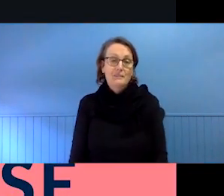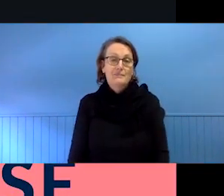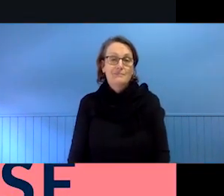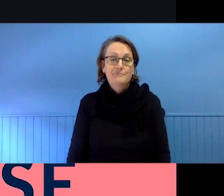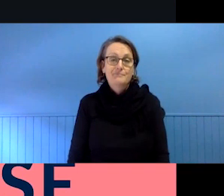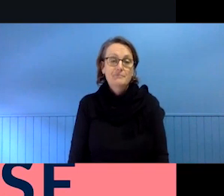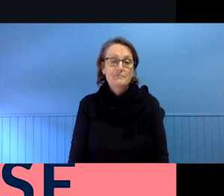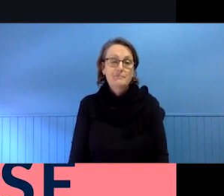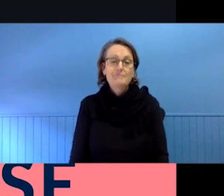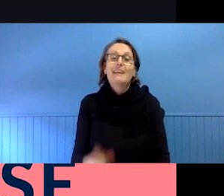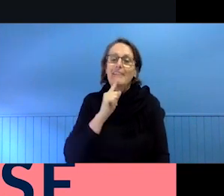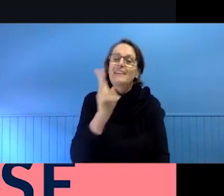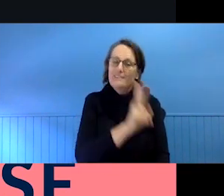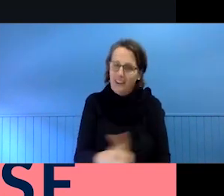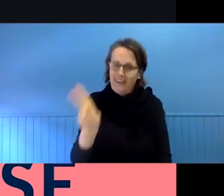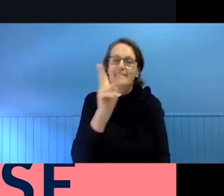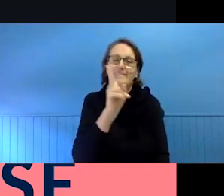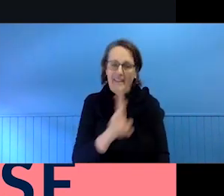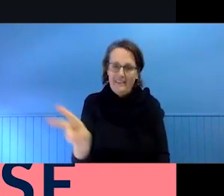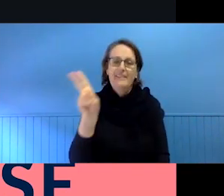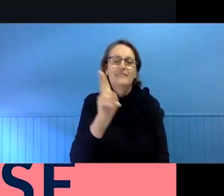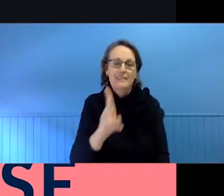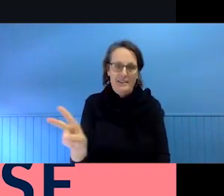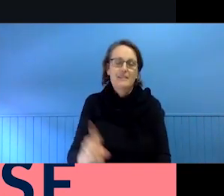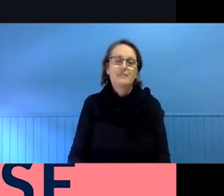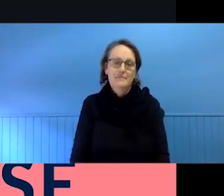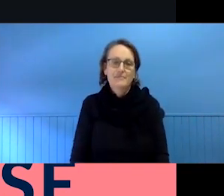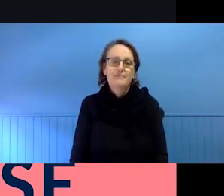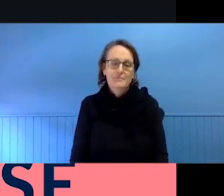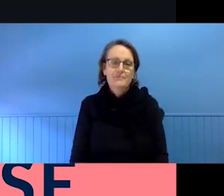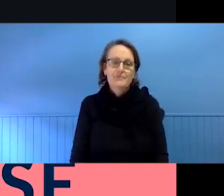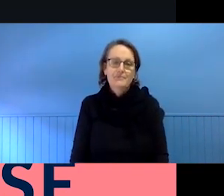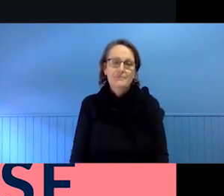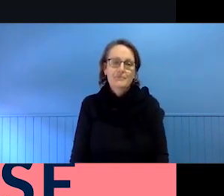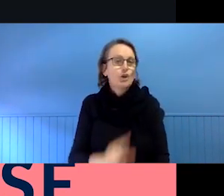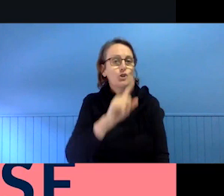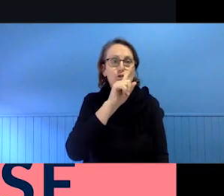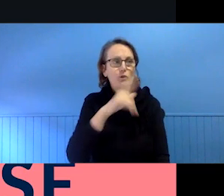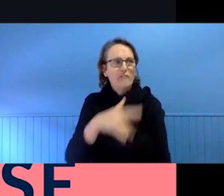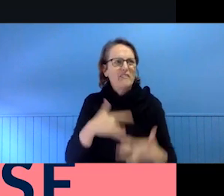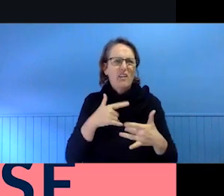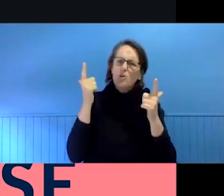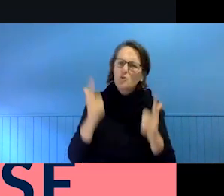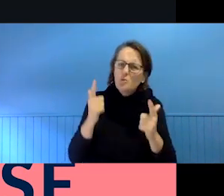And we're back to rinse and repeat, again. Again, you can't overcommunicate. You just need to